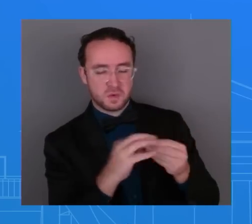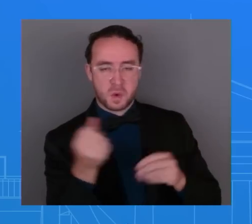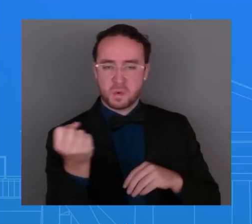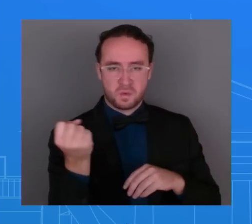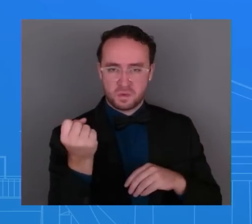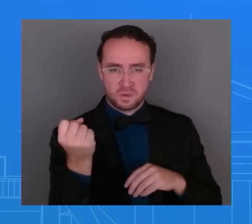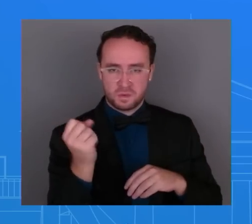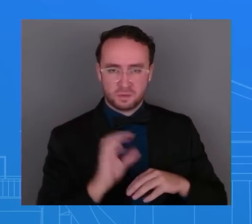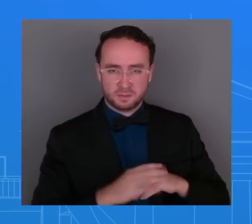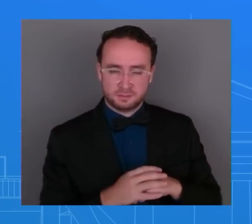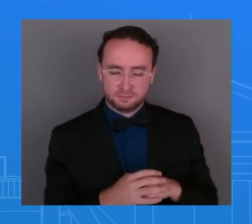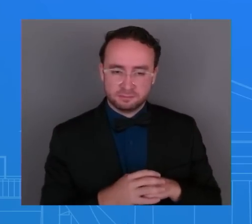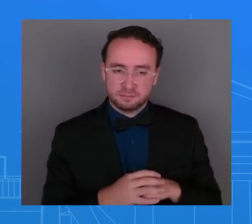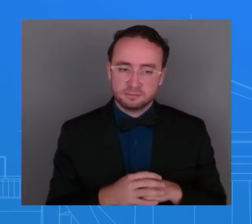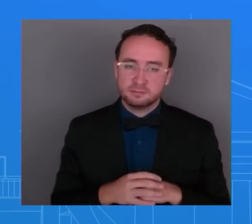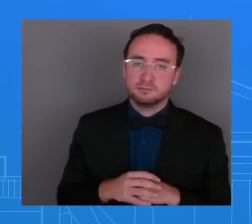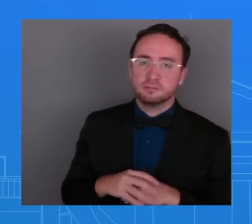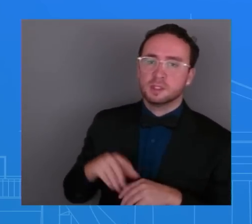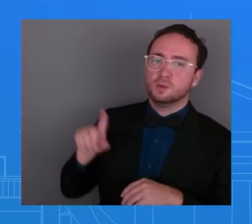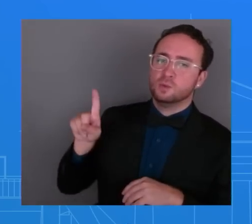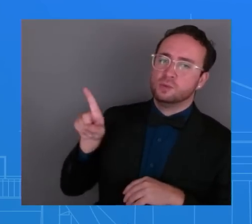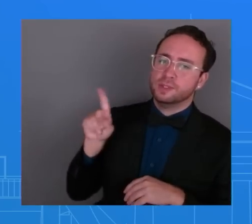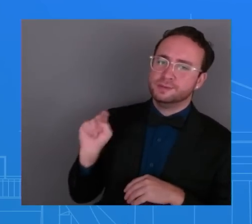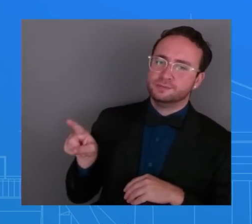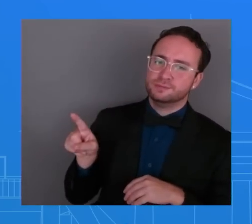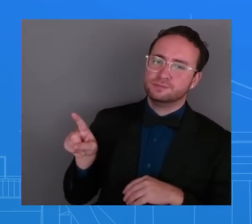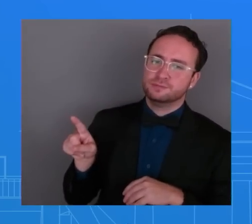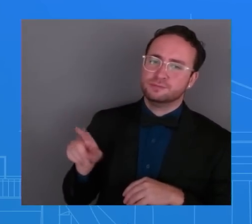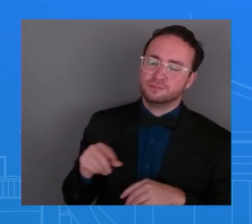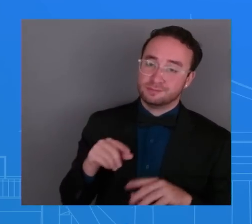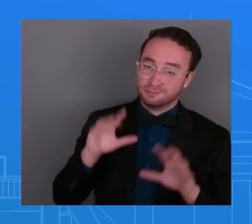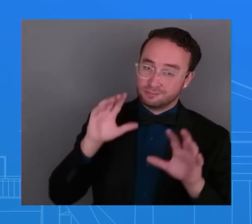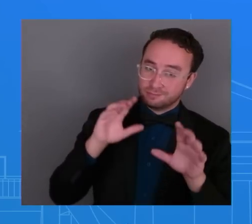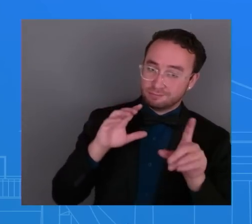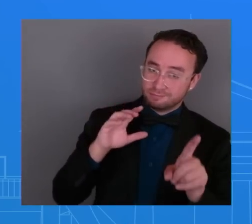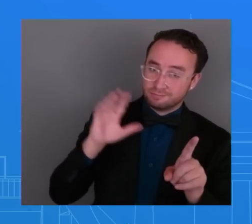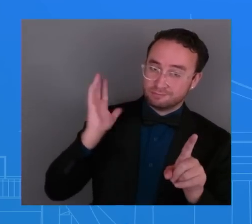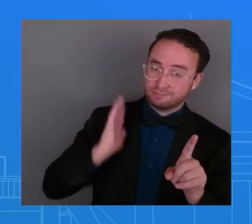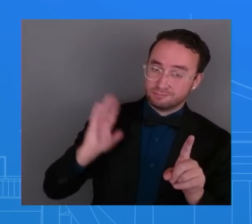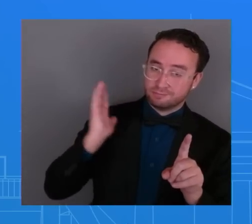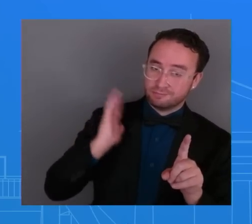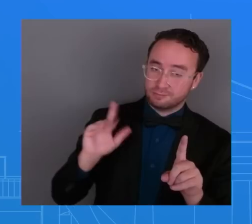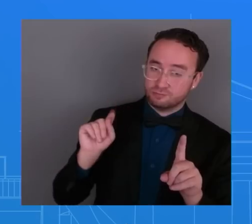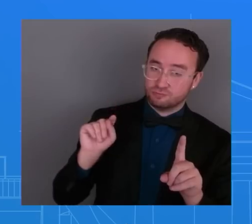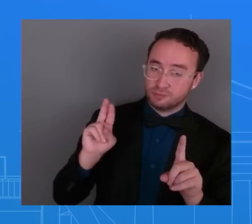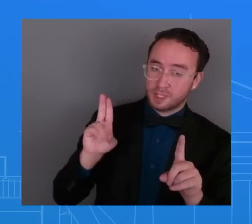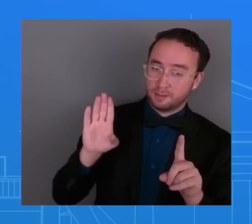said over the weekend that it's been hacked. Is the White House concerned about election integrity? And do you have any response to reports